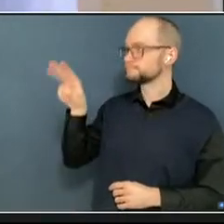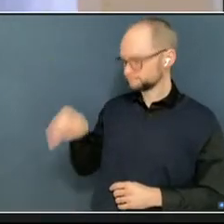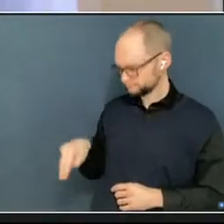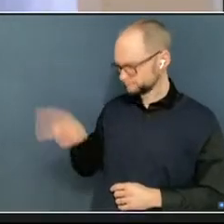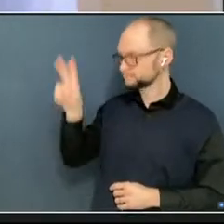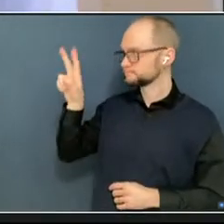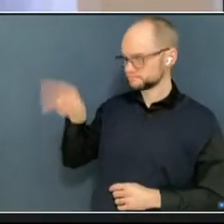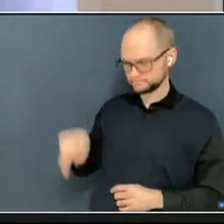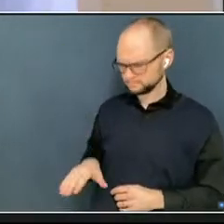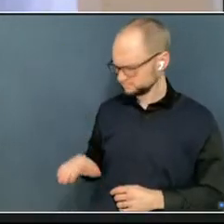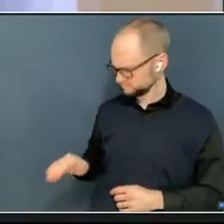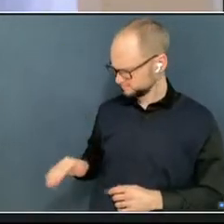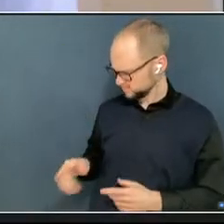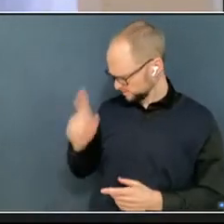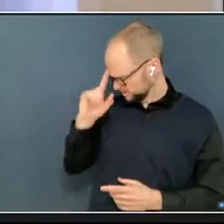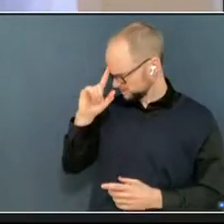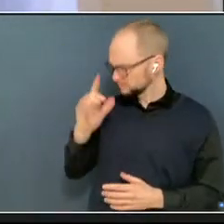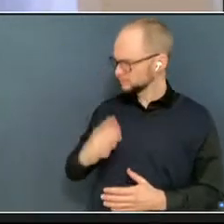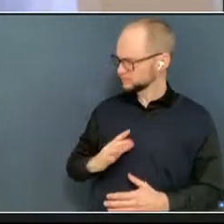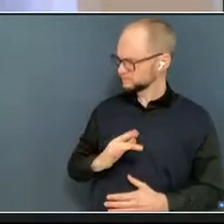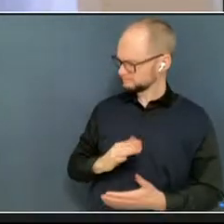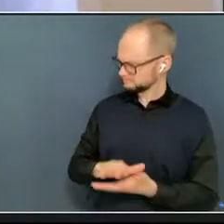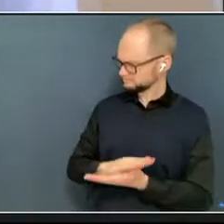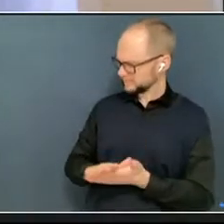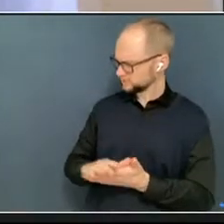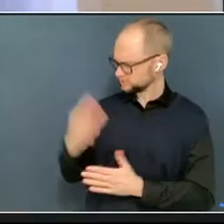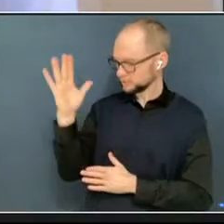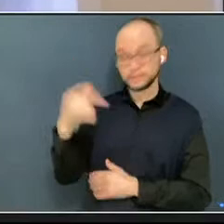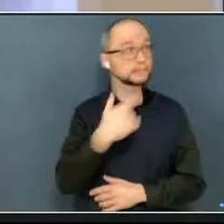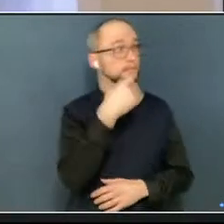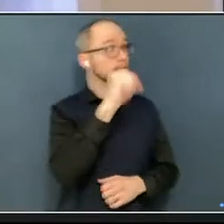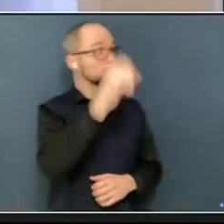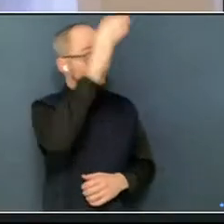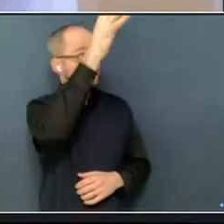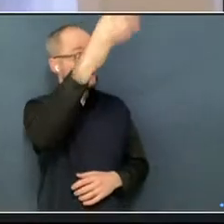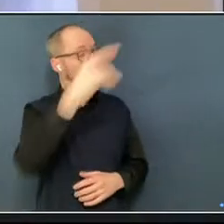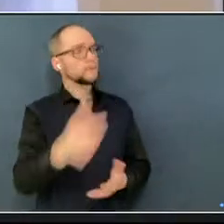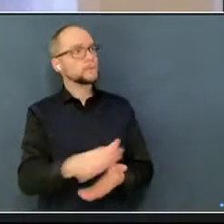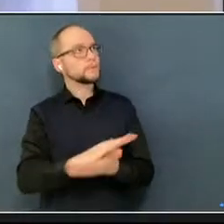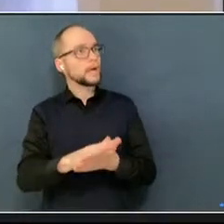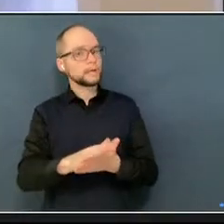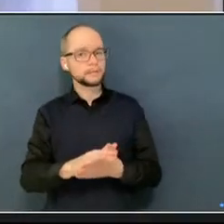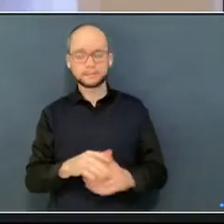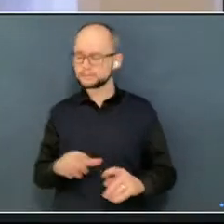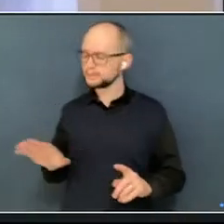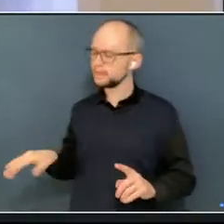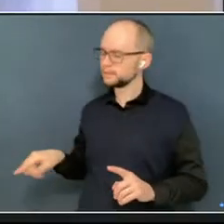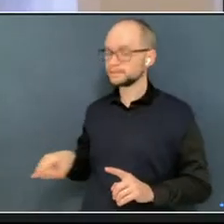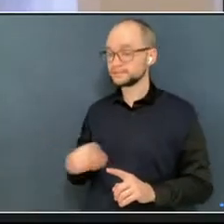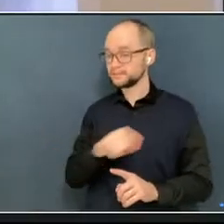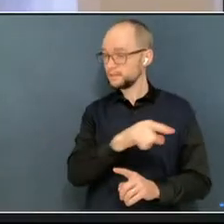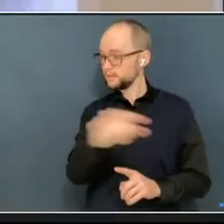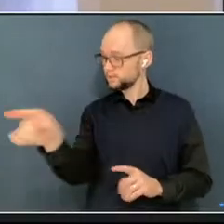I said yes grandfather it is, it's a very fine tree, you see all these nearby trees, see these trees, I helped plant those